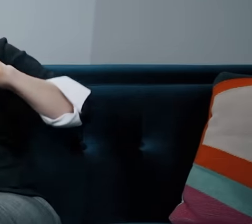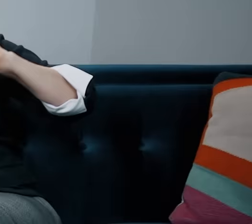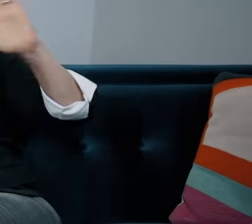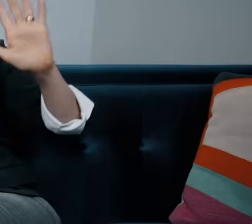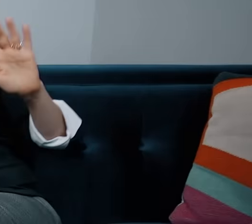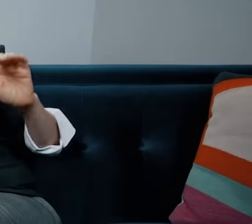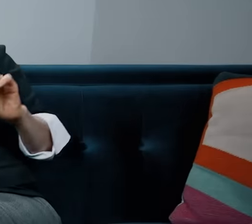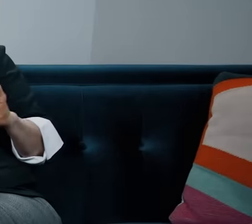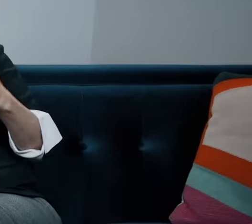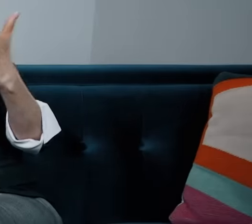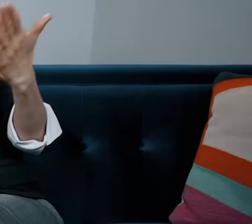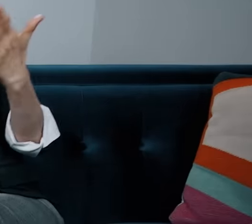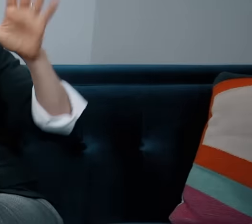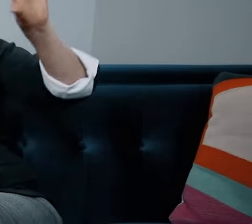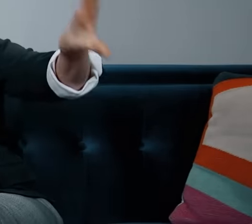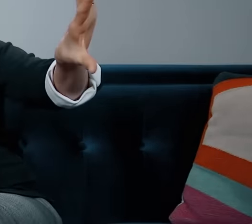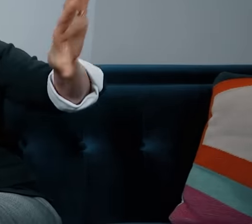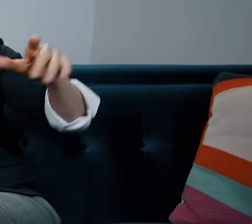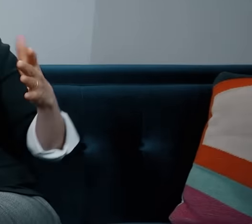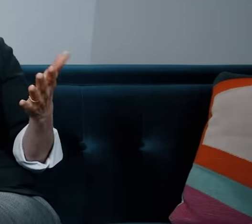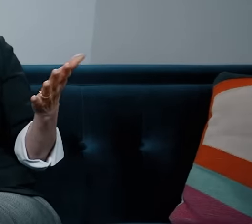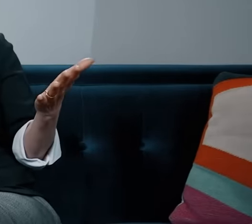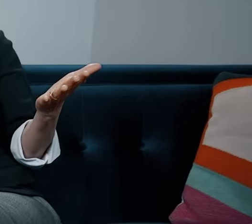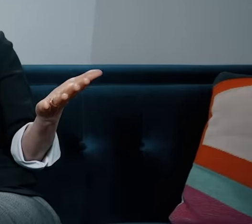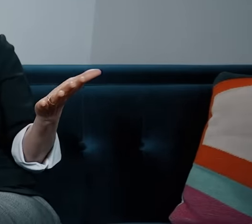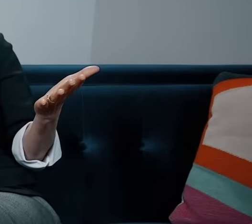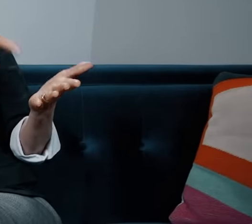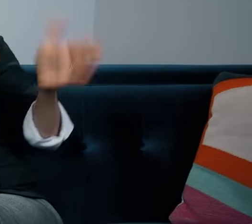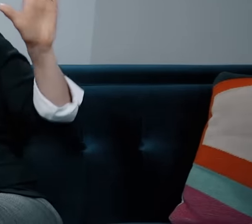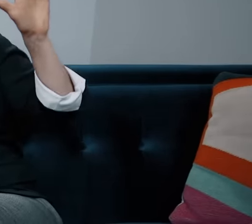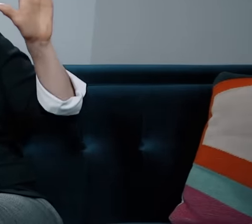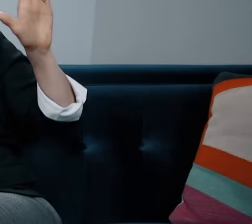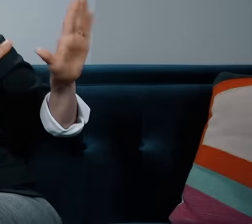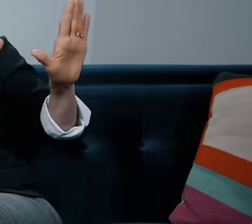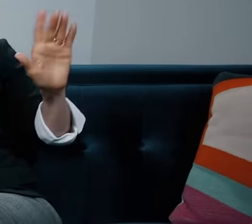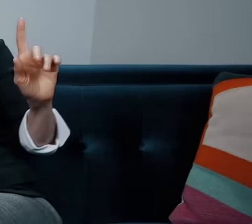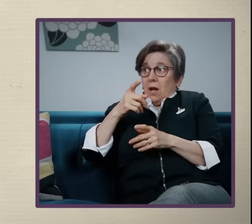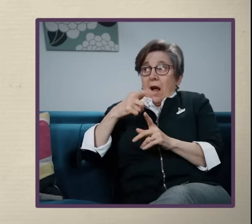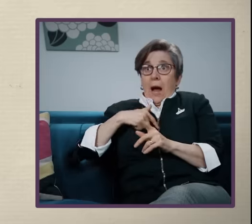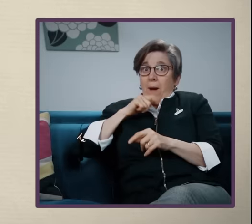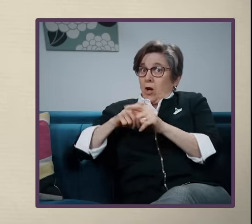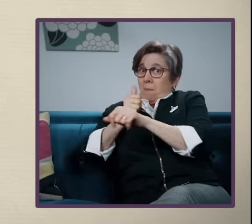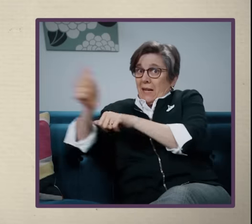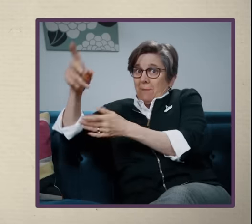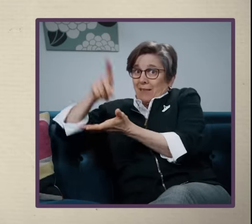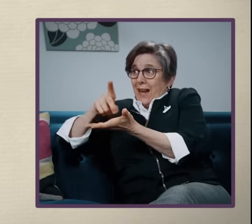I mean, in no way am I criticizing that approach and that lifestyle. I think that's just wonderful. And again, I'm not blaming the doctors here